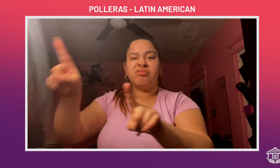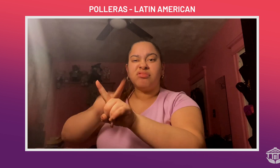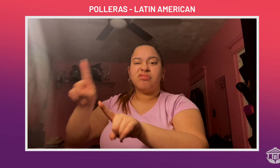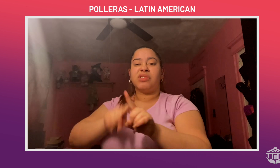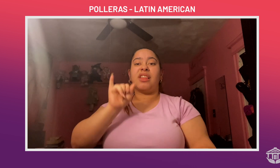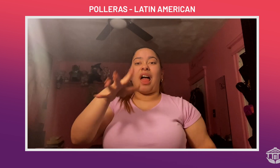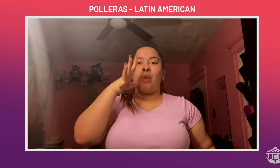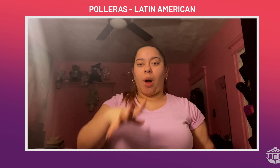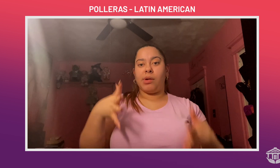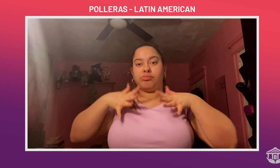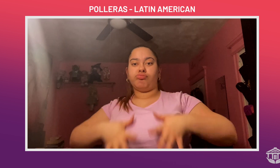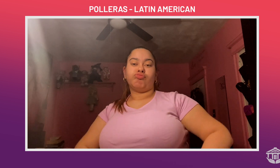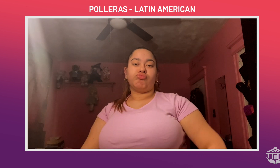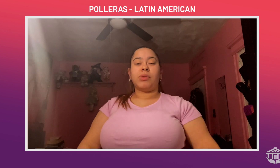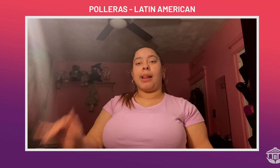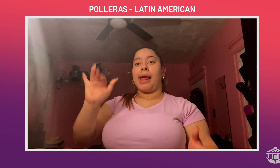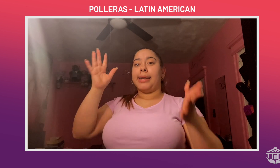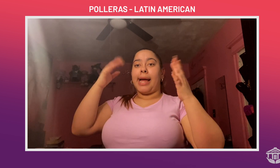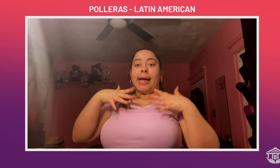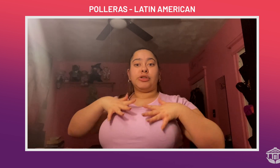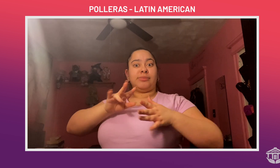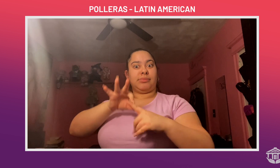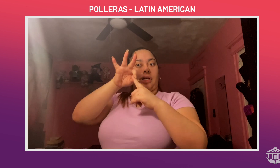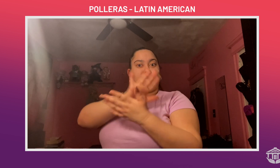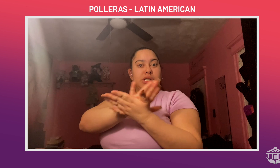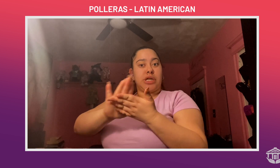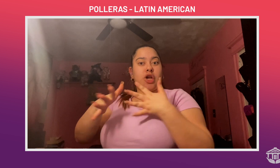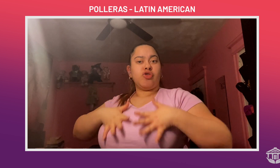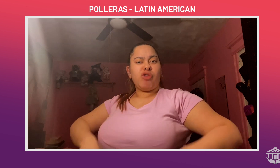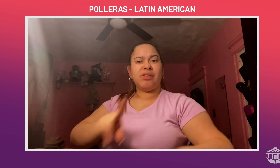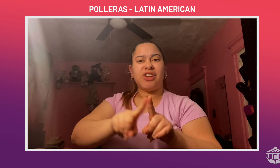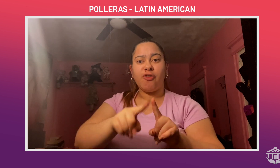woman would want to dress up and look nice, there’s a good chance she’ll be wearing pollera,